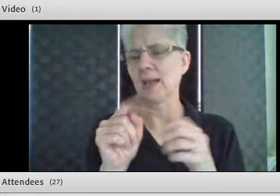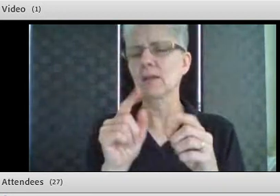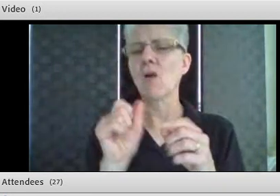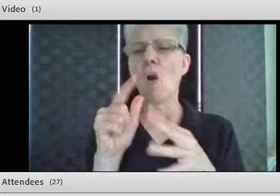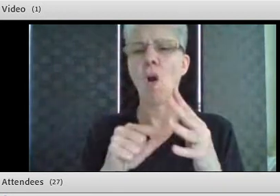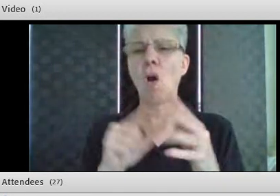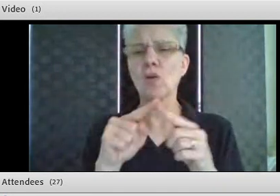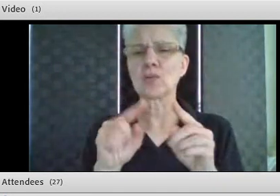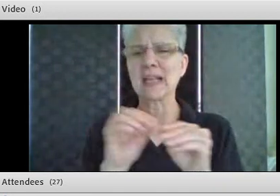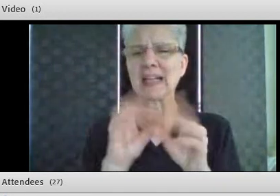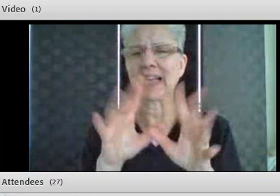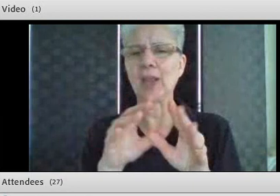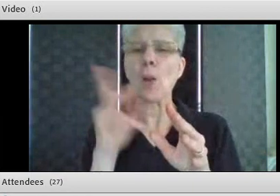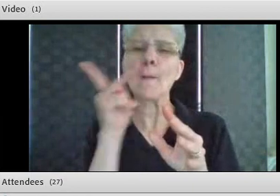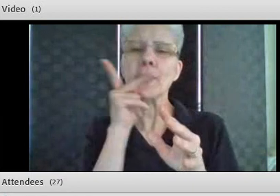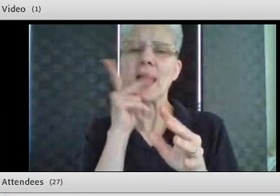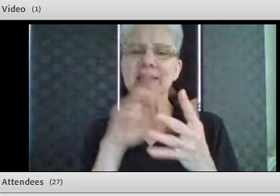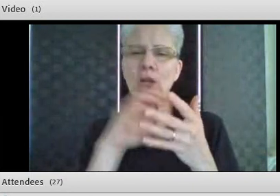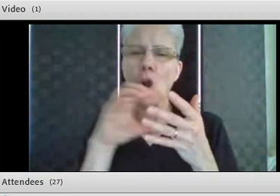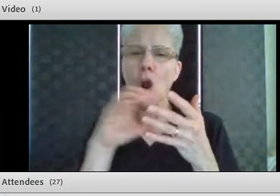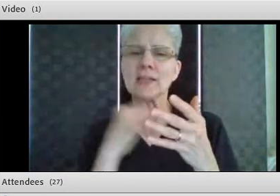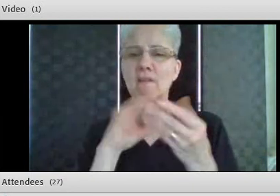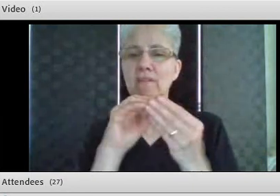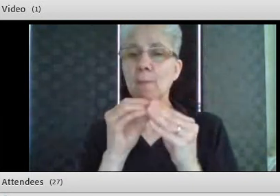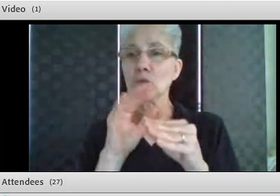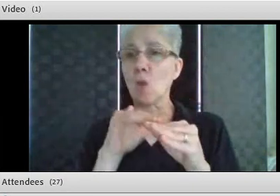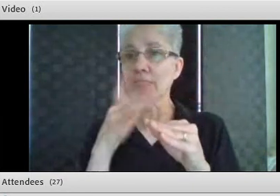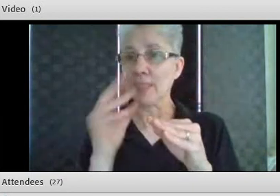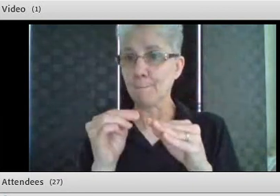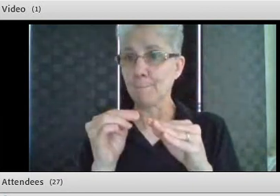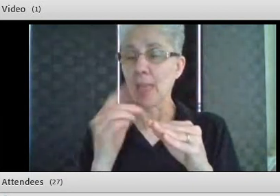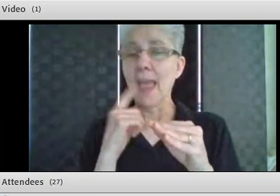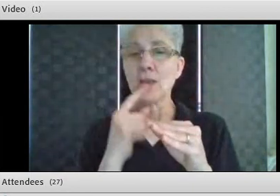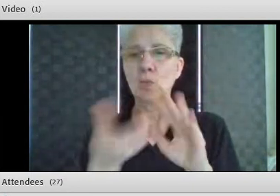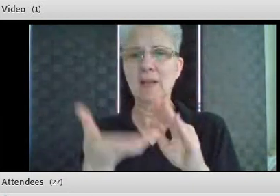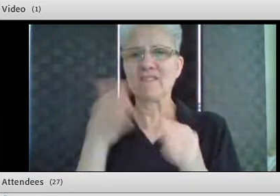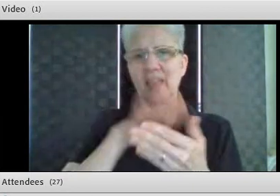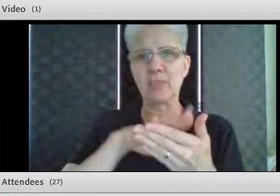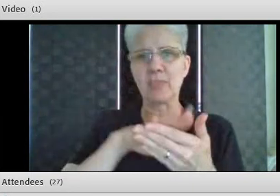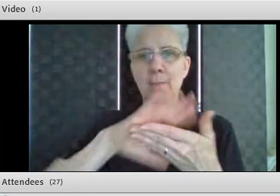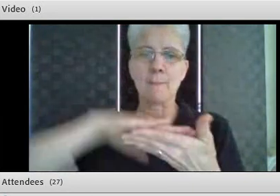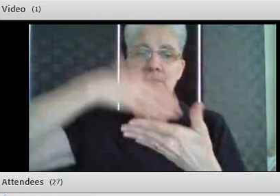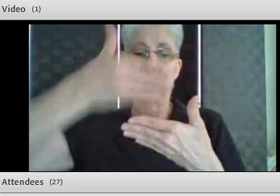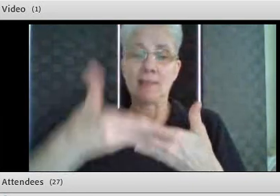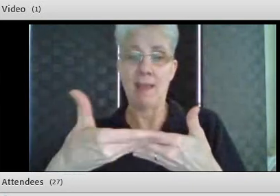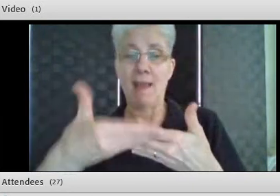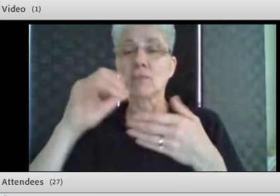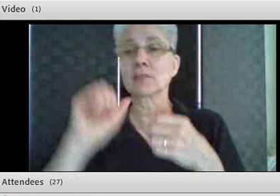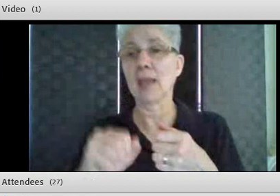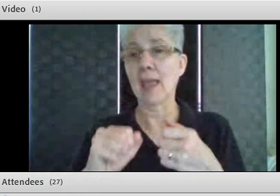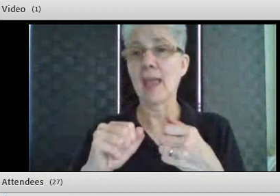you'll see that there are -- There's a website to go along with it. They're all those little clear plastic cards.